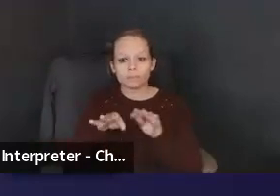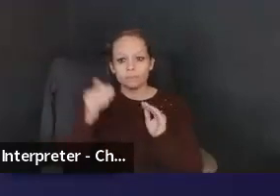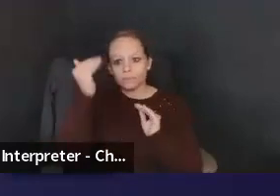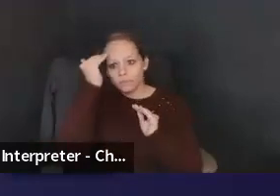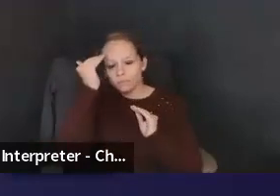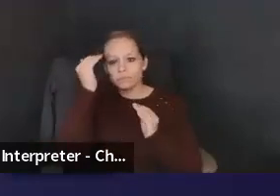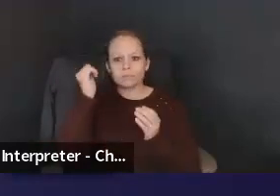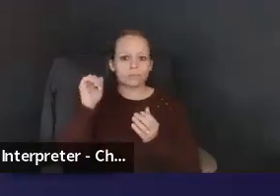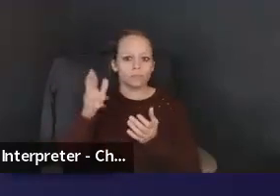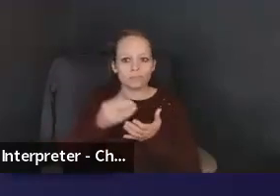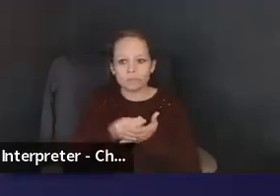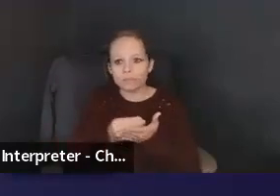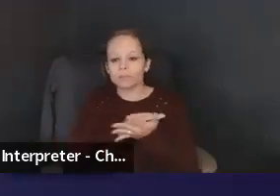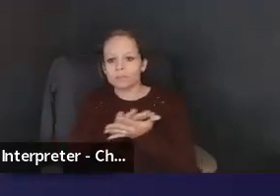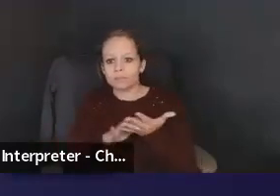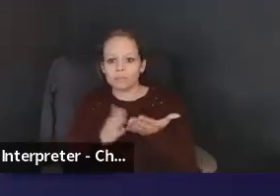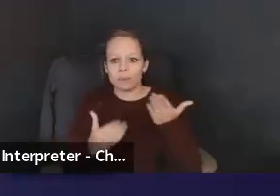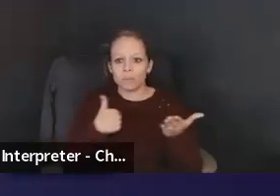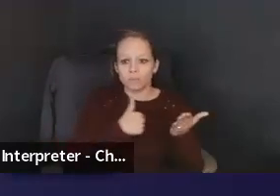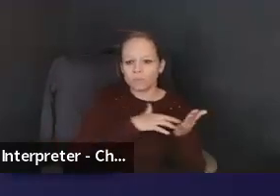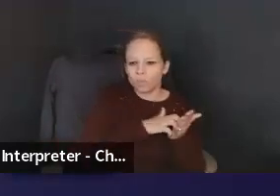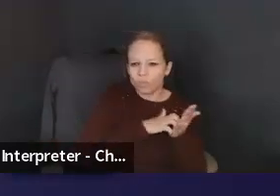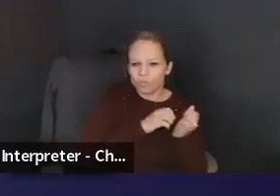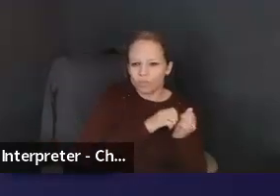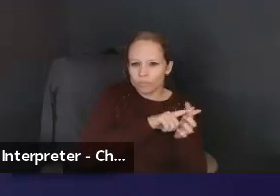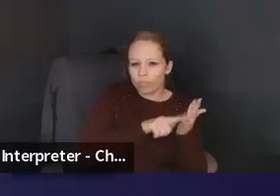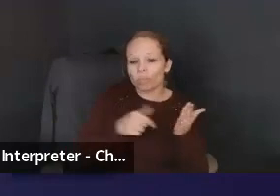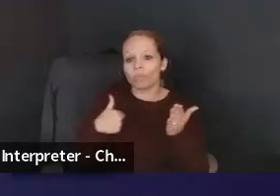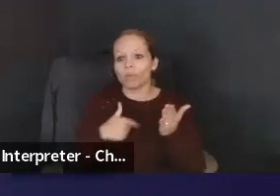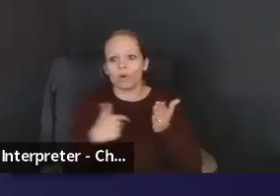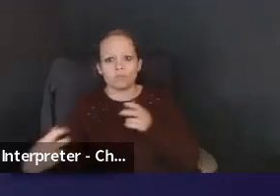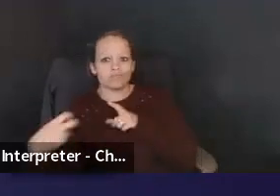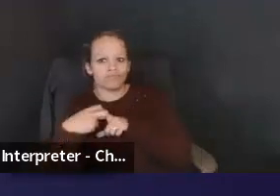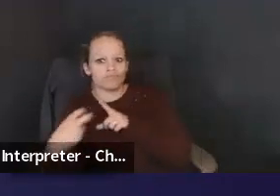in an area that we're not as strong in. And often they'll call and ask us to collaborate in